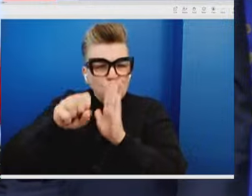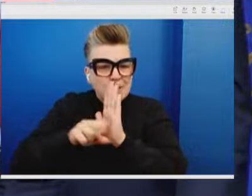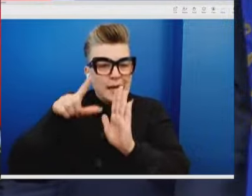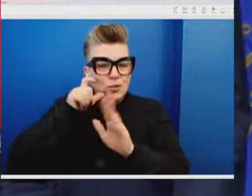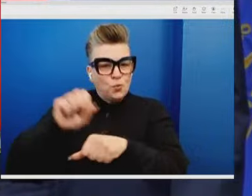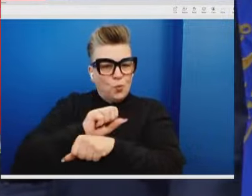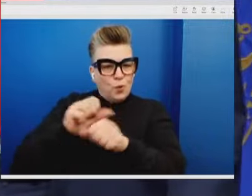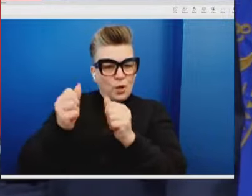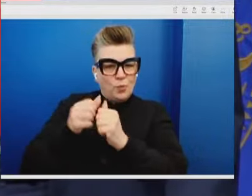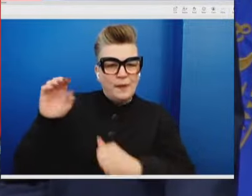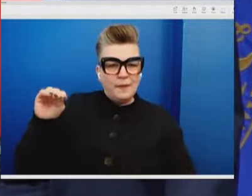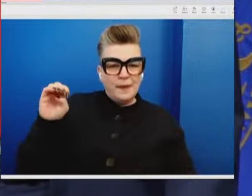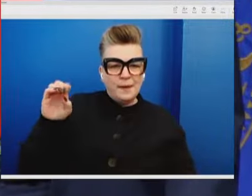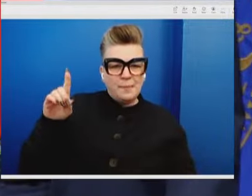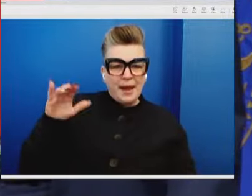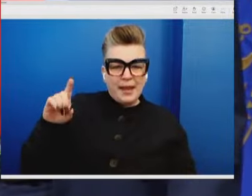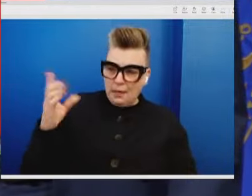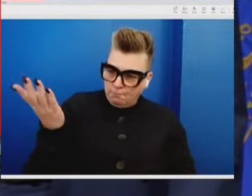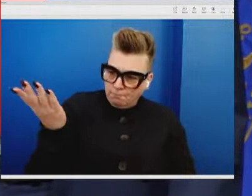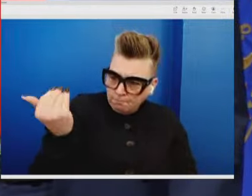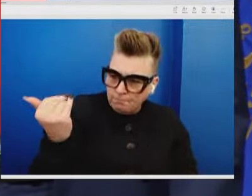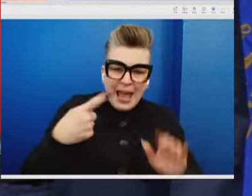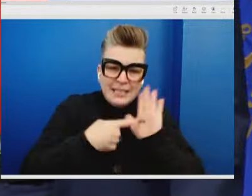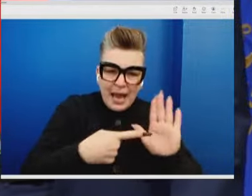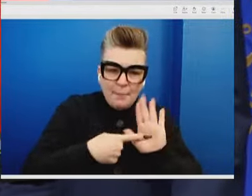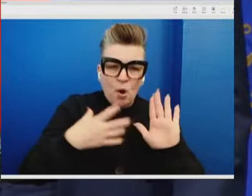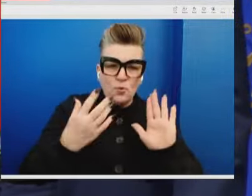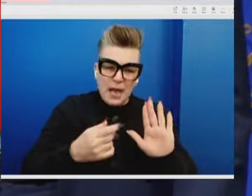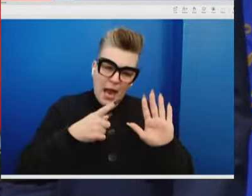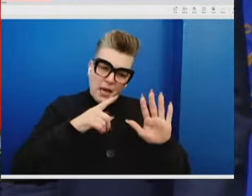so that we can help bring states new innovative technologies that improve